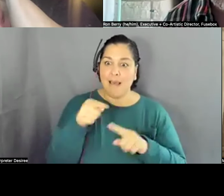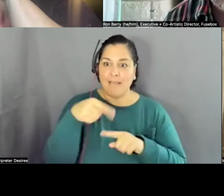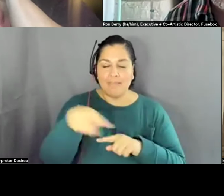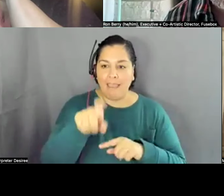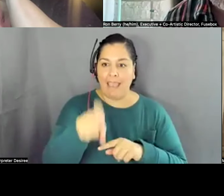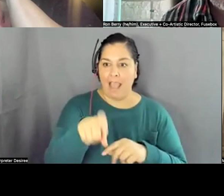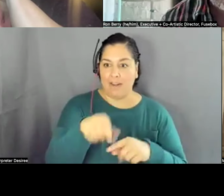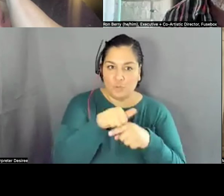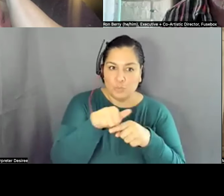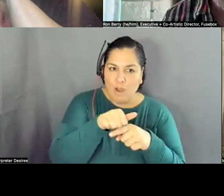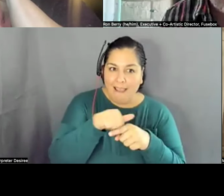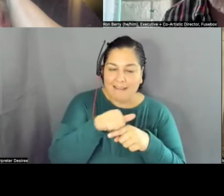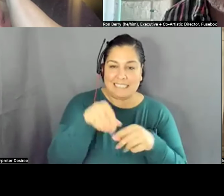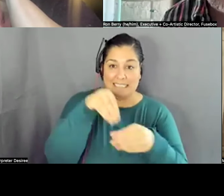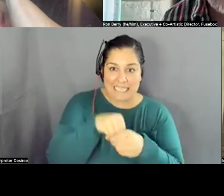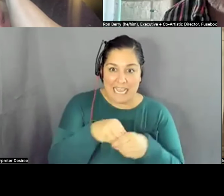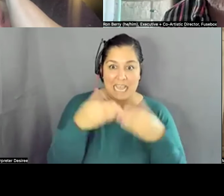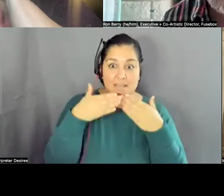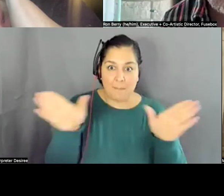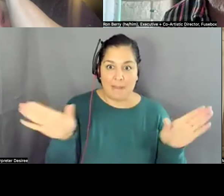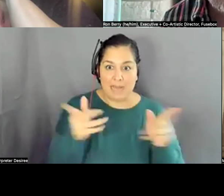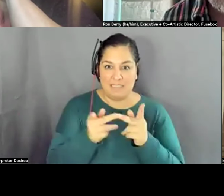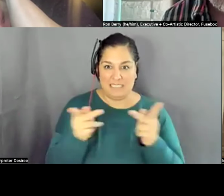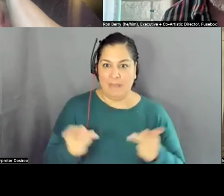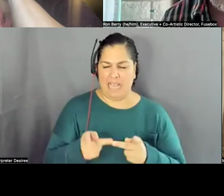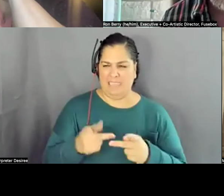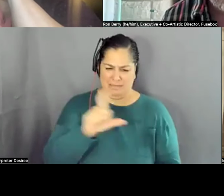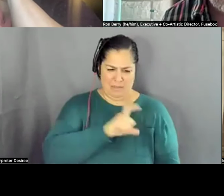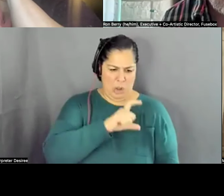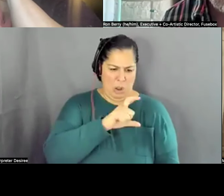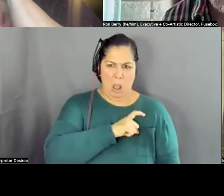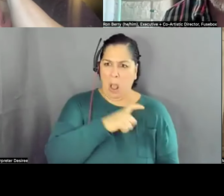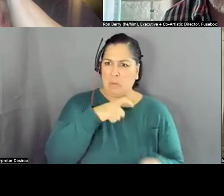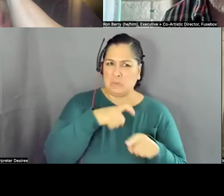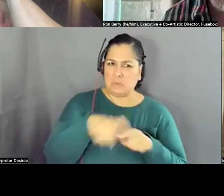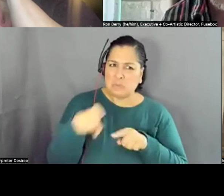And it was like we got the cops called, like, multiple time and like,